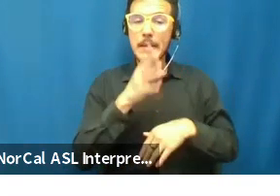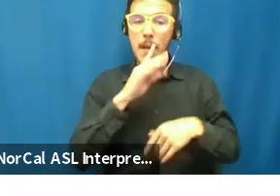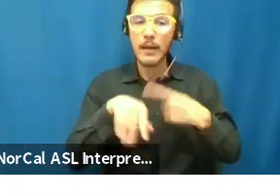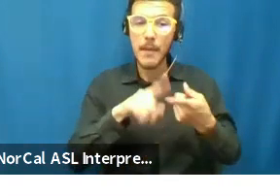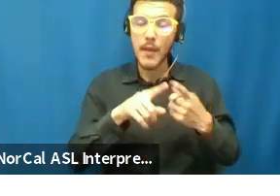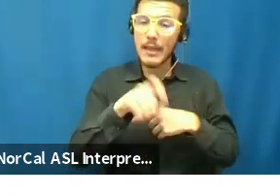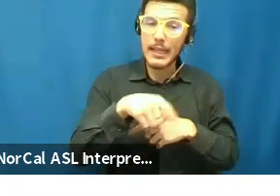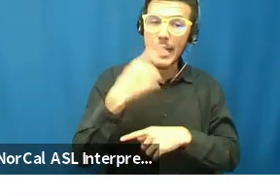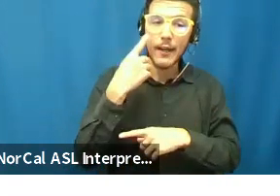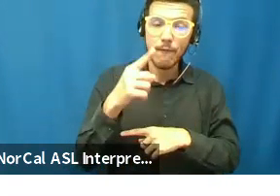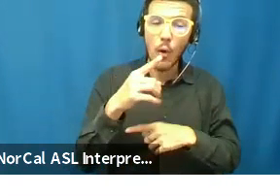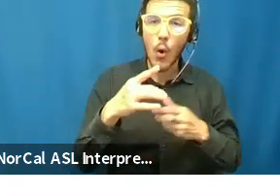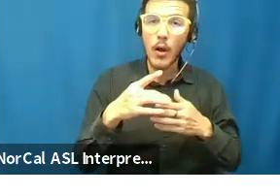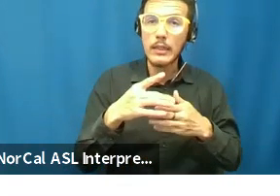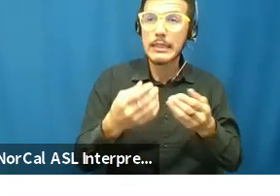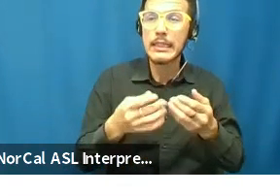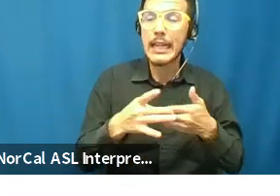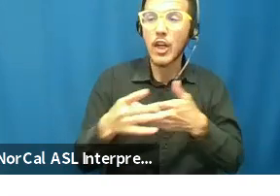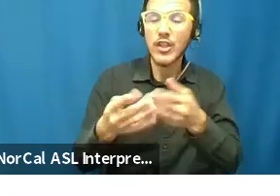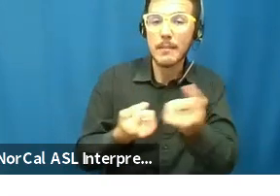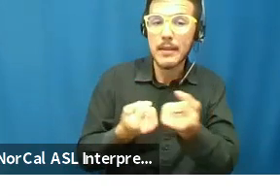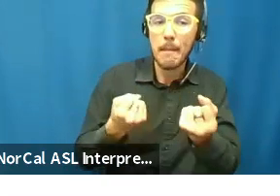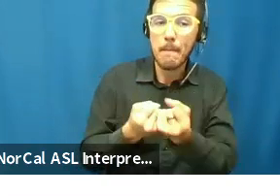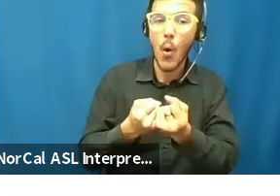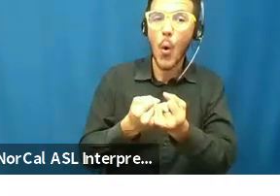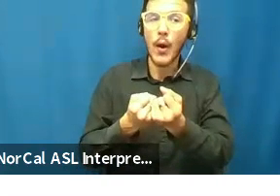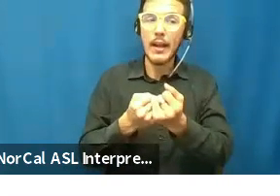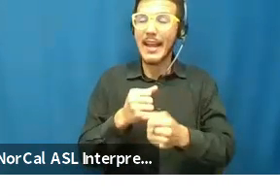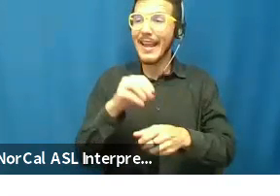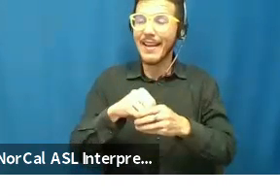support across different departments and domains since accessibility initiatives